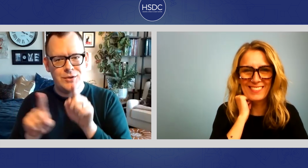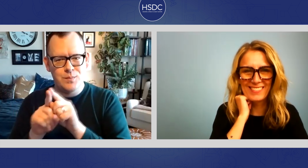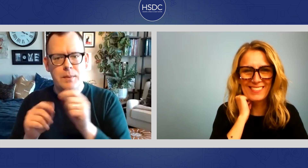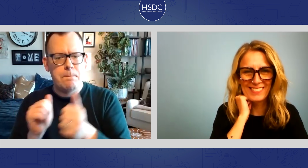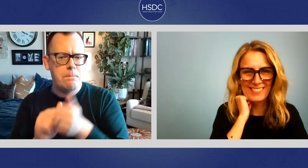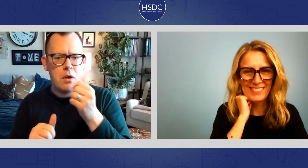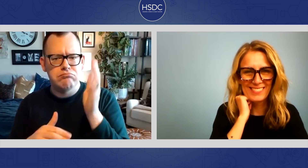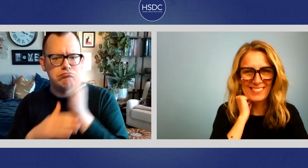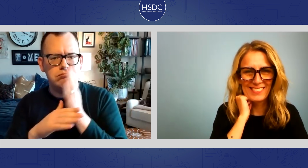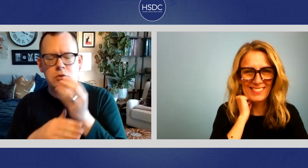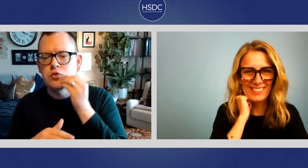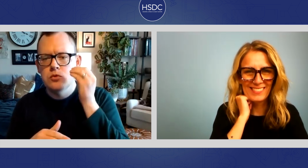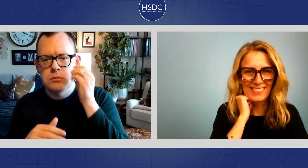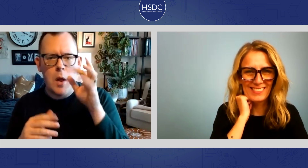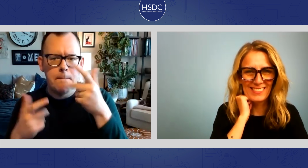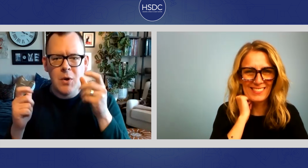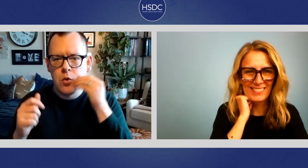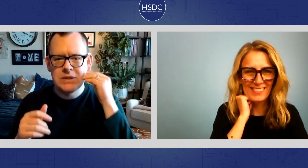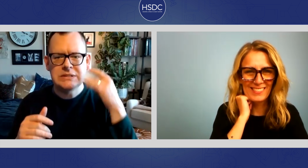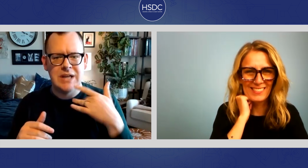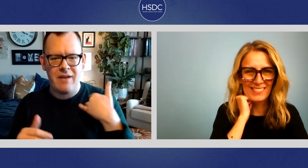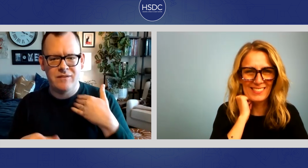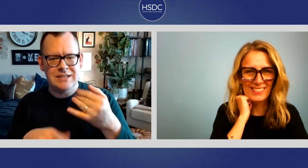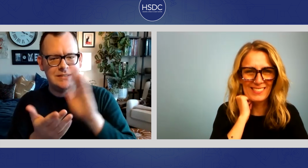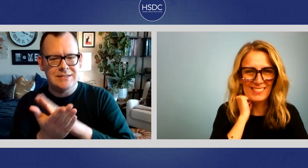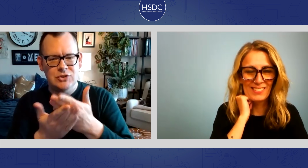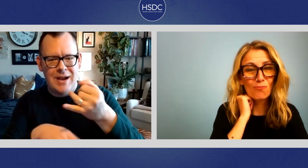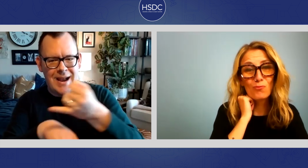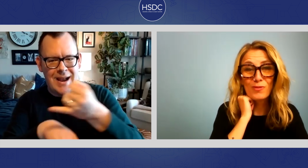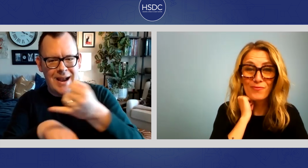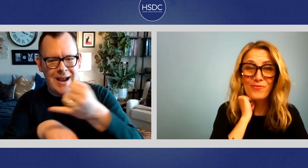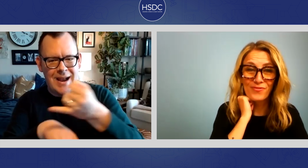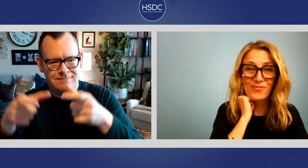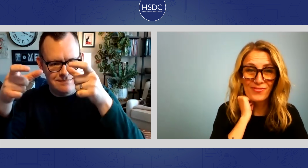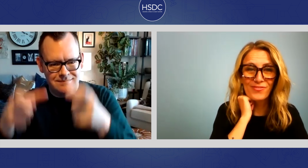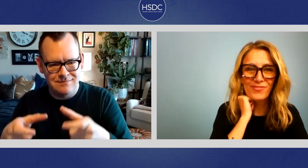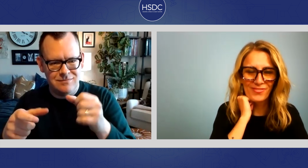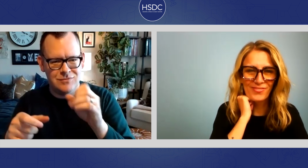In addition, most average homes or big homes have a kitchen island, which allows people to gather around it,